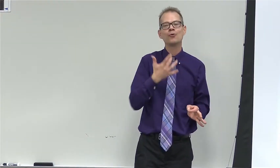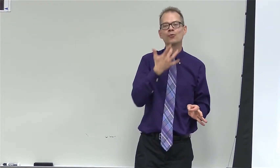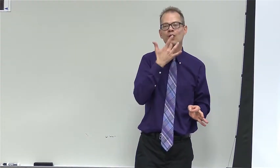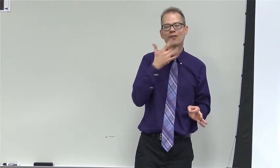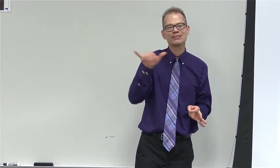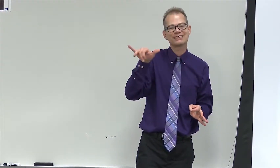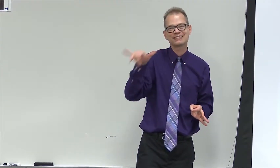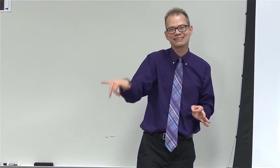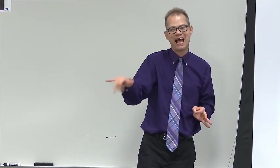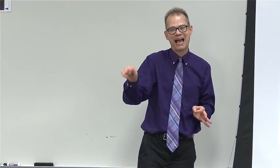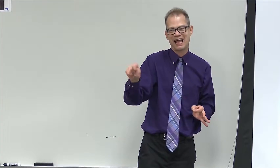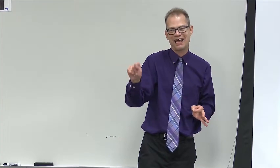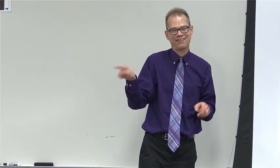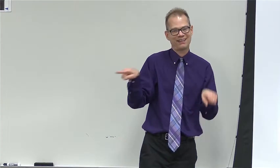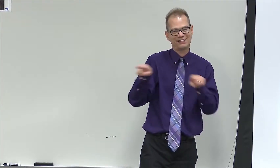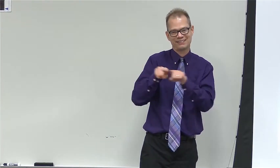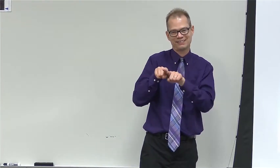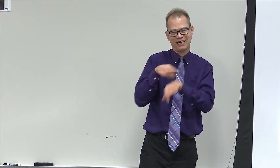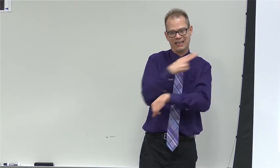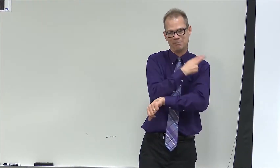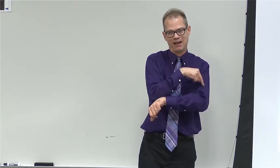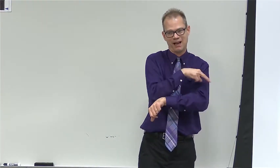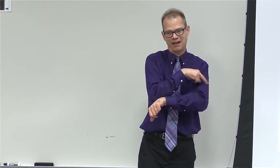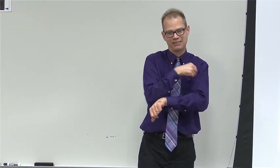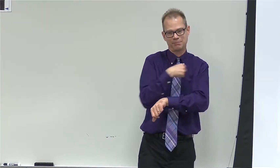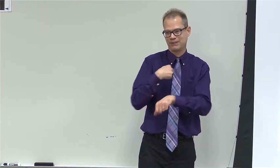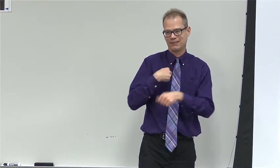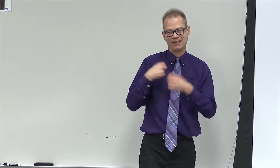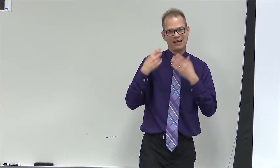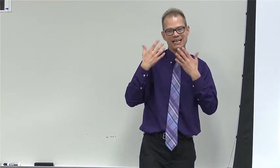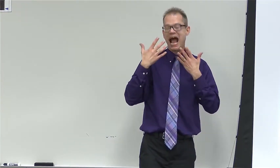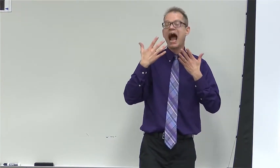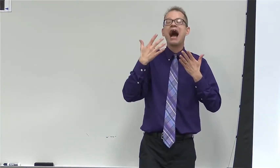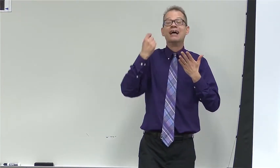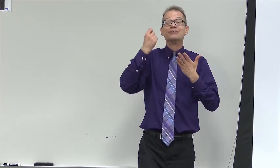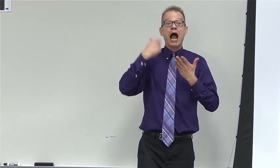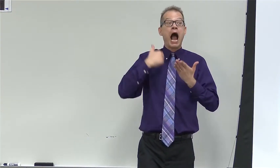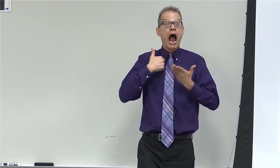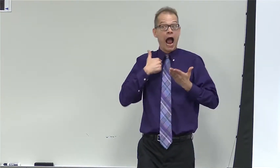and decided that I would like to stay at the same hospital.